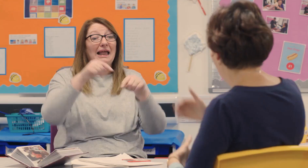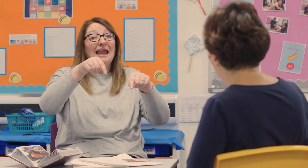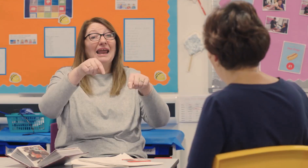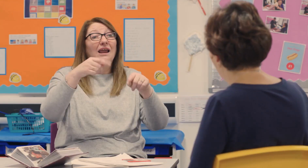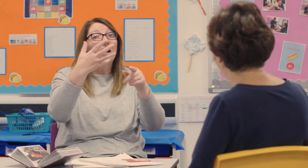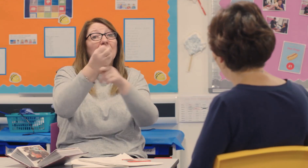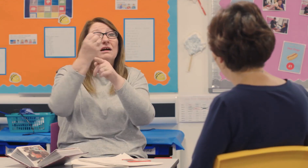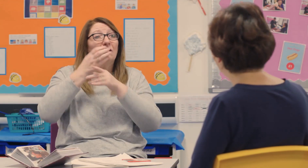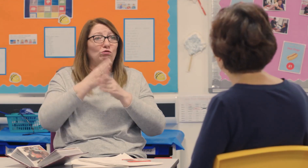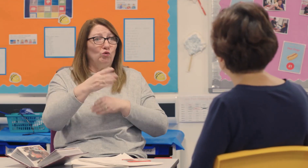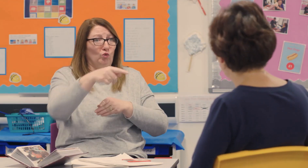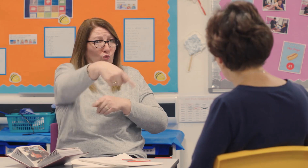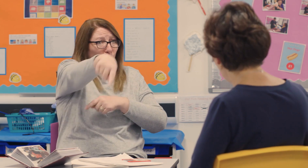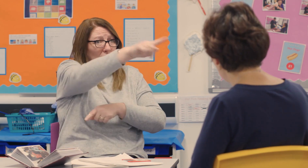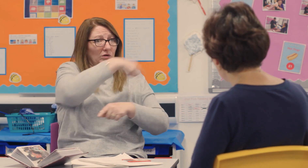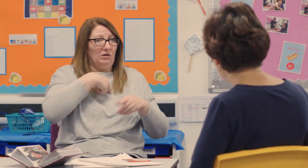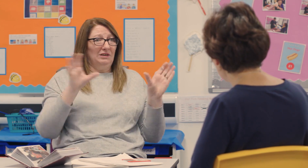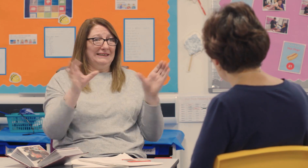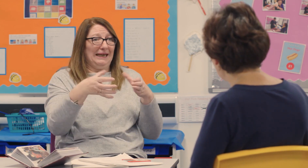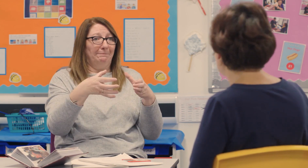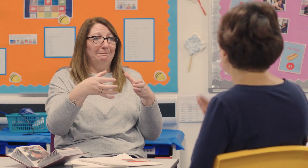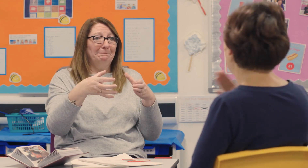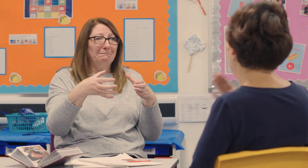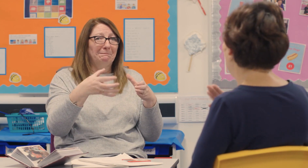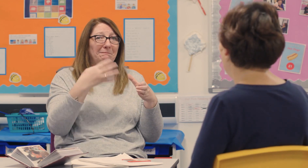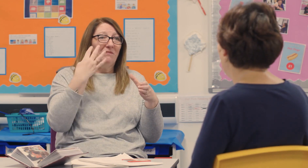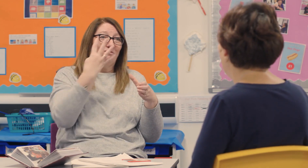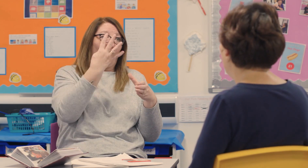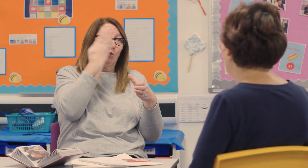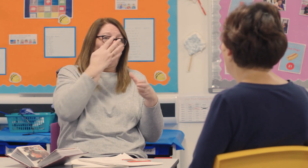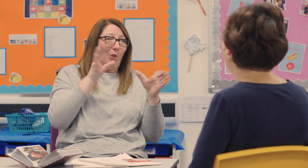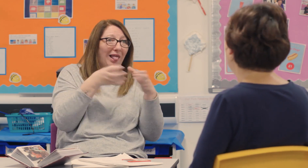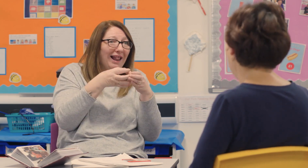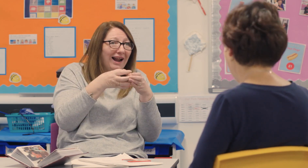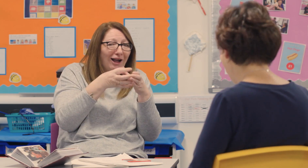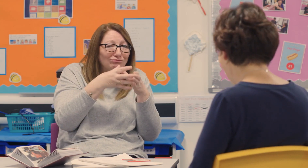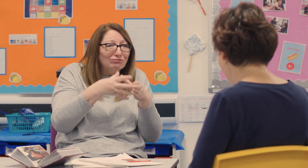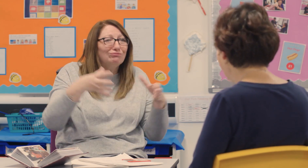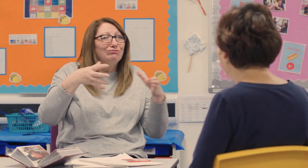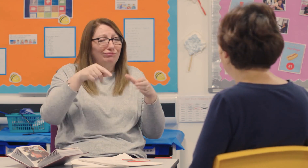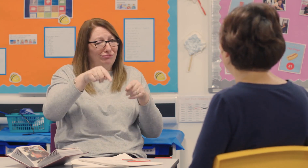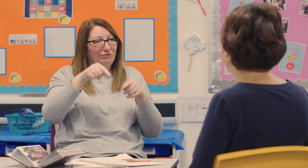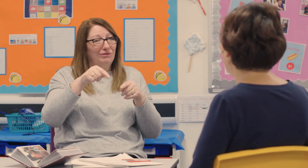But the work that we did wouldn't have been possible without you and everyone working as a team - all four schools working together.